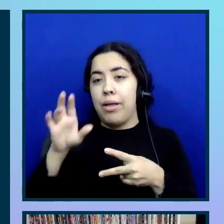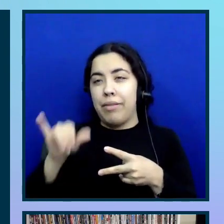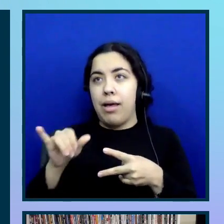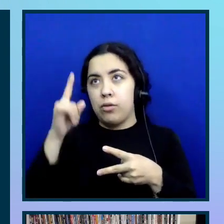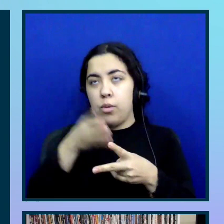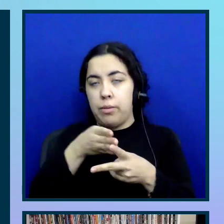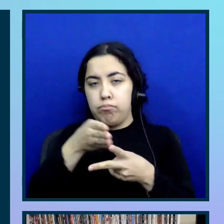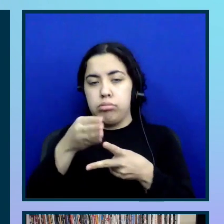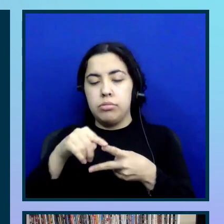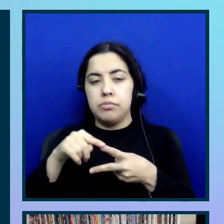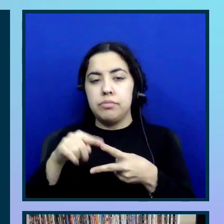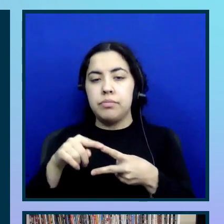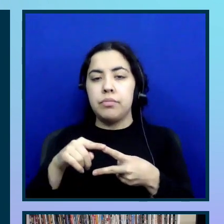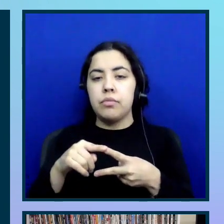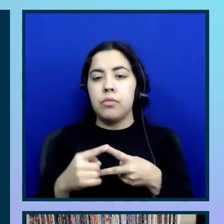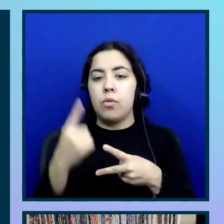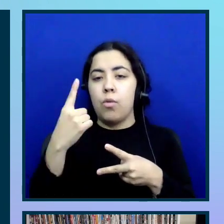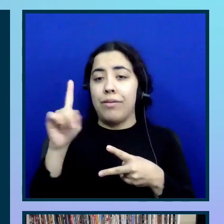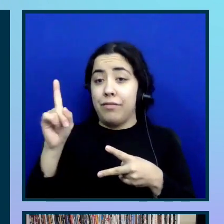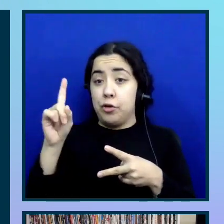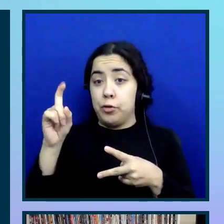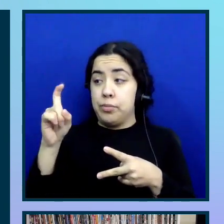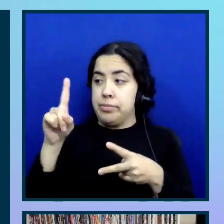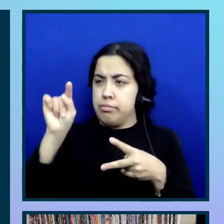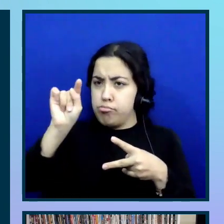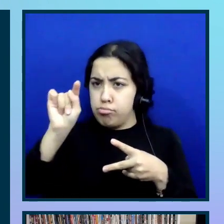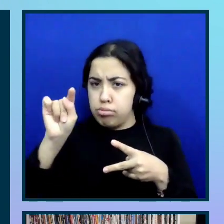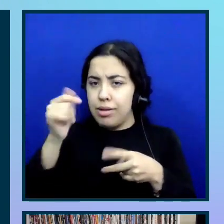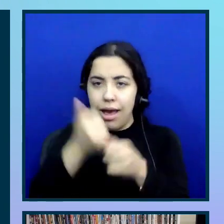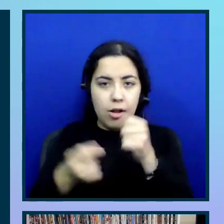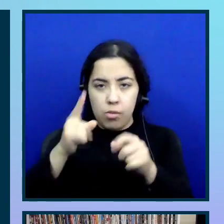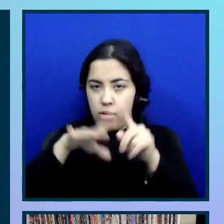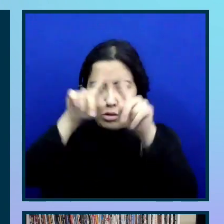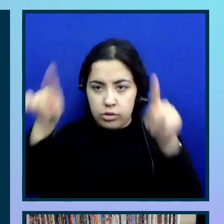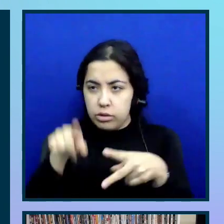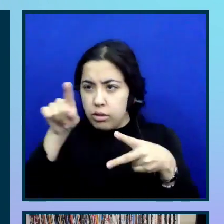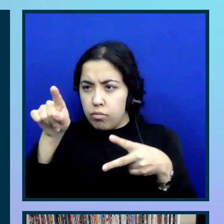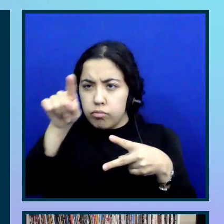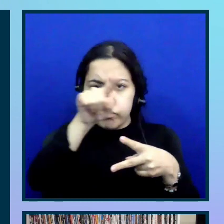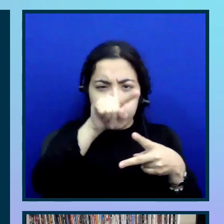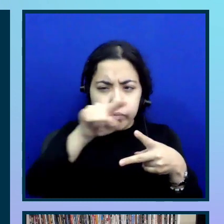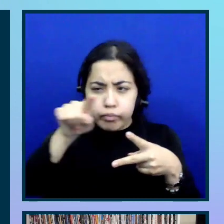So this means you would place a single finger anywhere on the screen and drag it around in order to discover content.